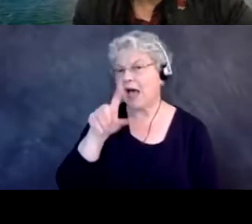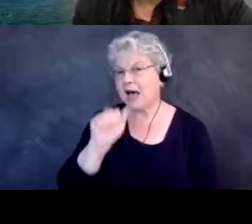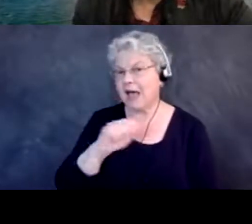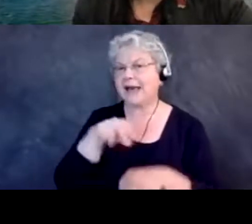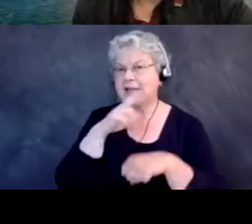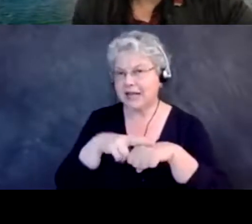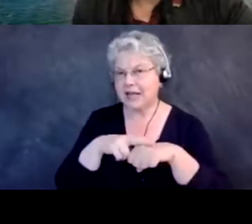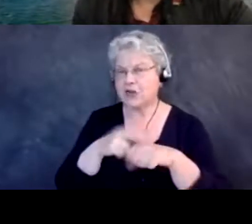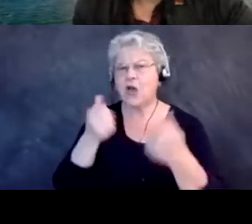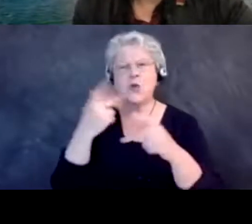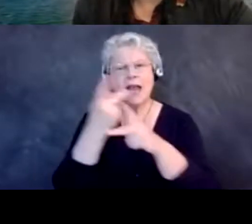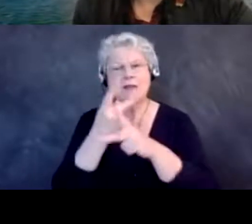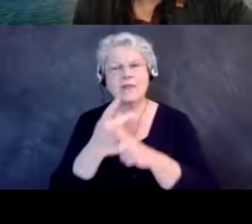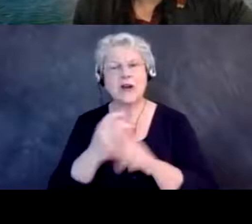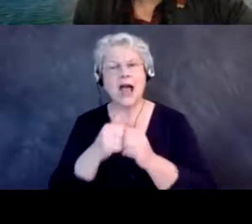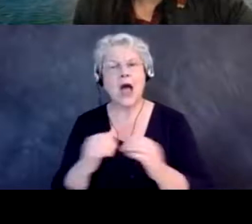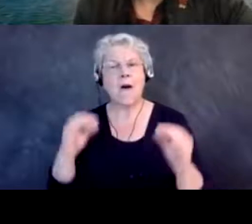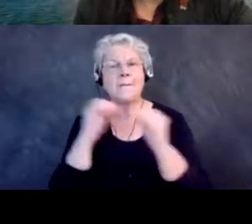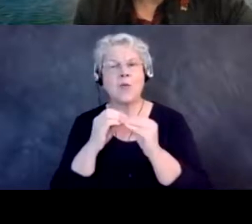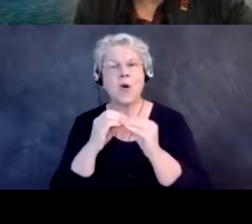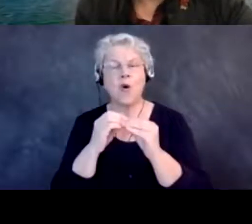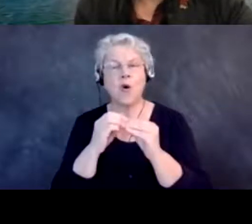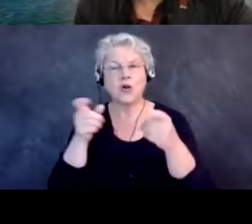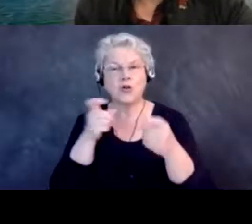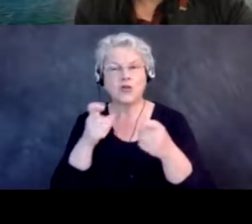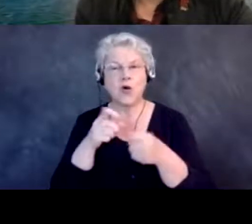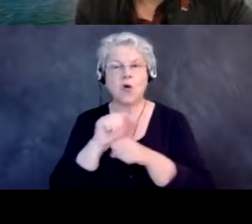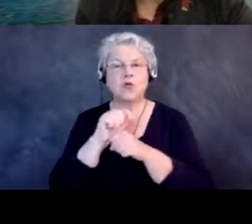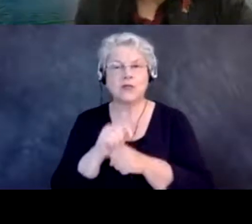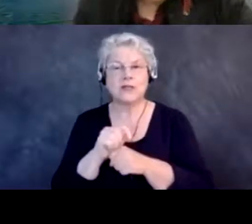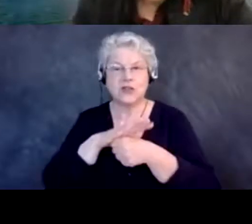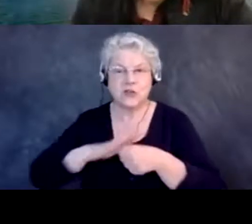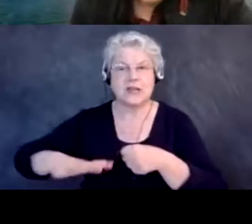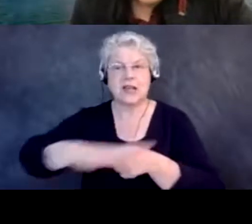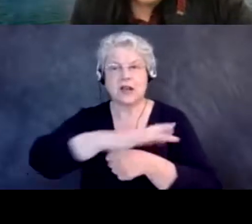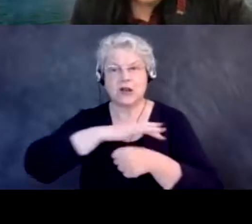how do we have more control over our traditional territory working within that agreement. And an